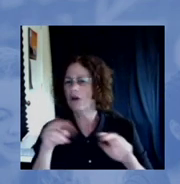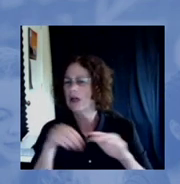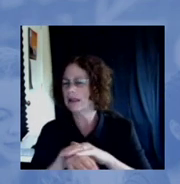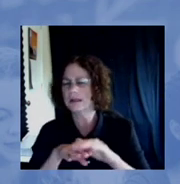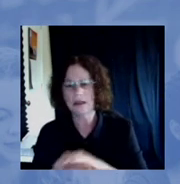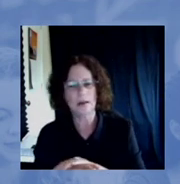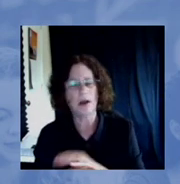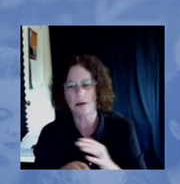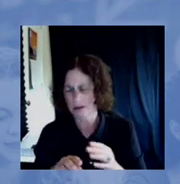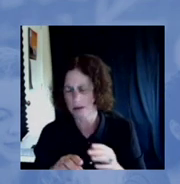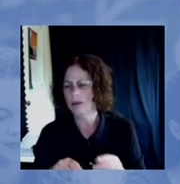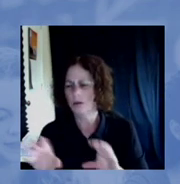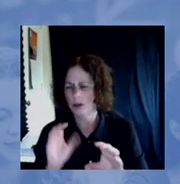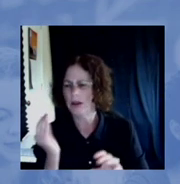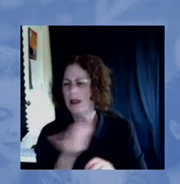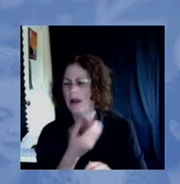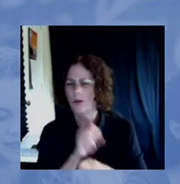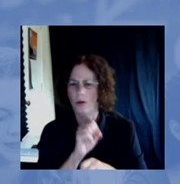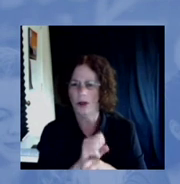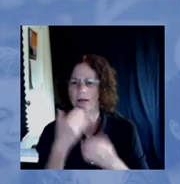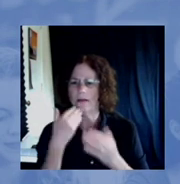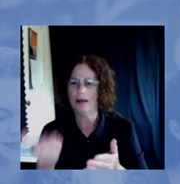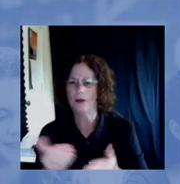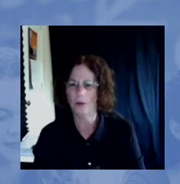THANK YOU. >> I DON'T KNOW IF I HAVE A FAVORITE QUESTION